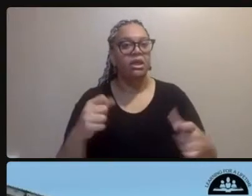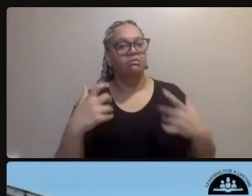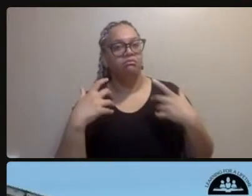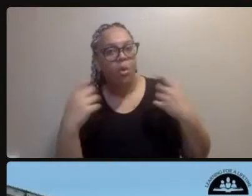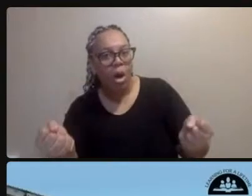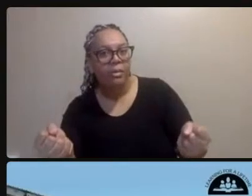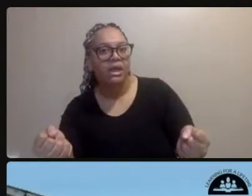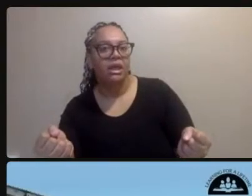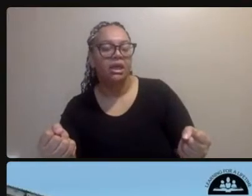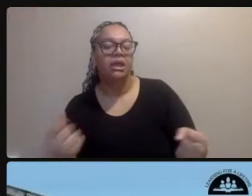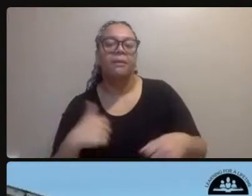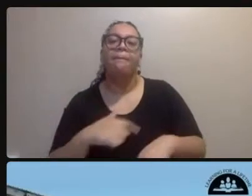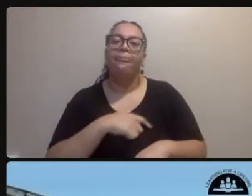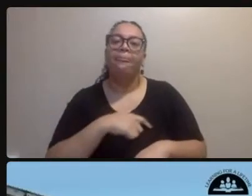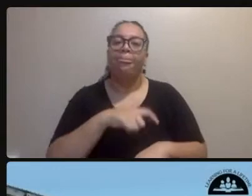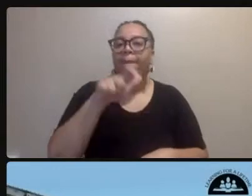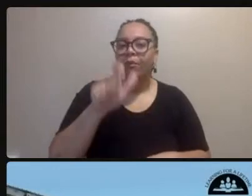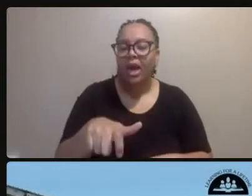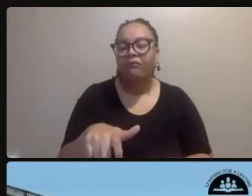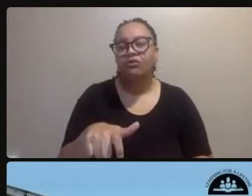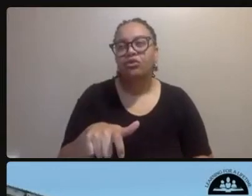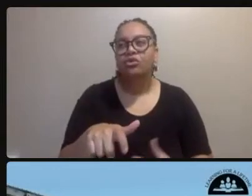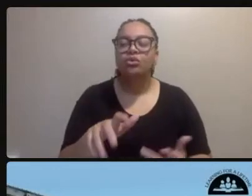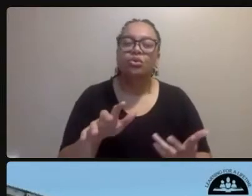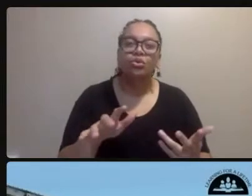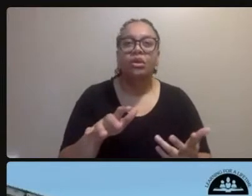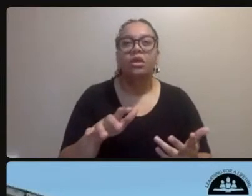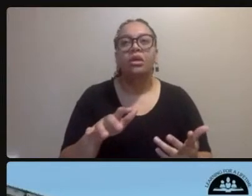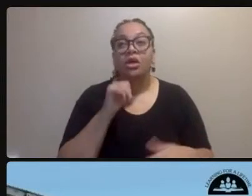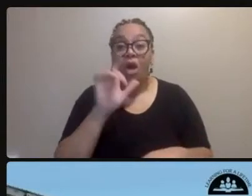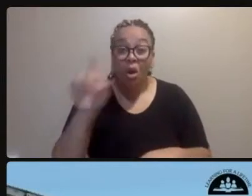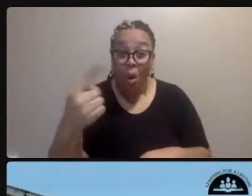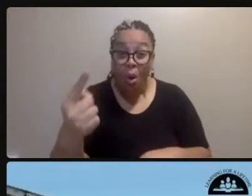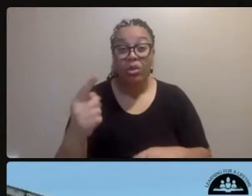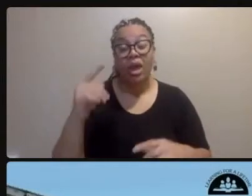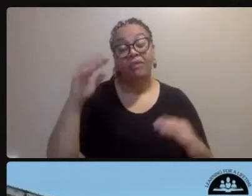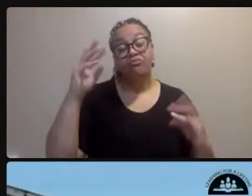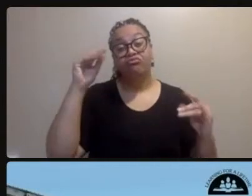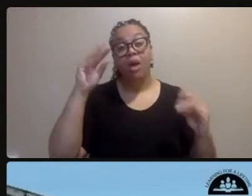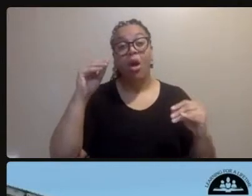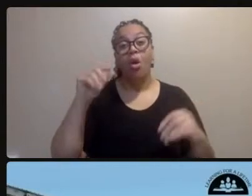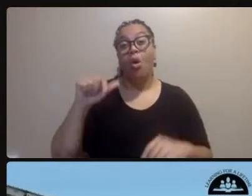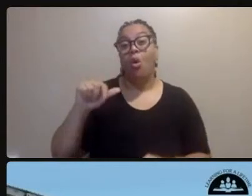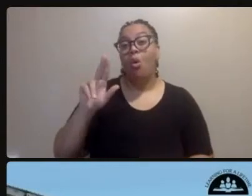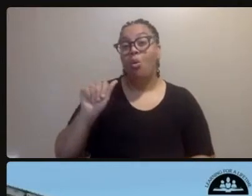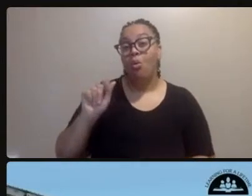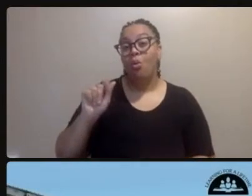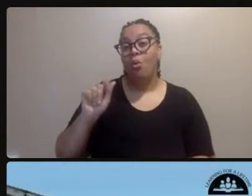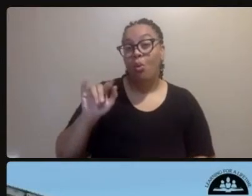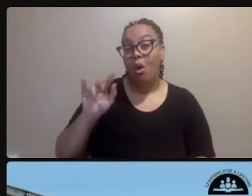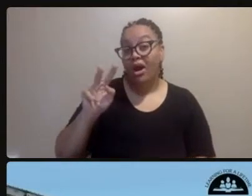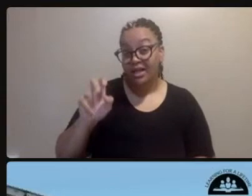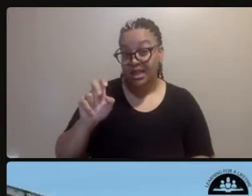INCLUDED AND LASTLY WHEN REVIEWING THE DATA ON SAFETY